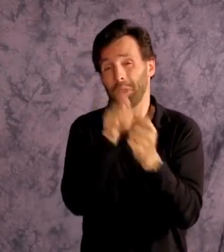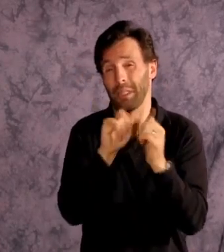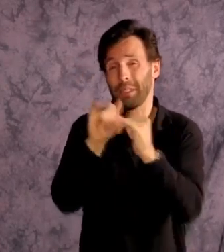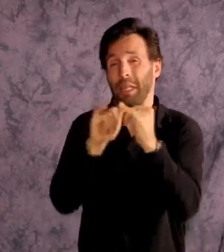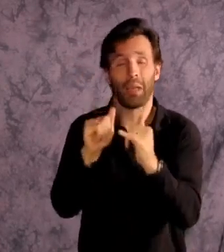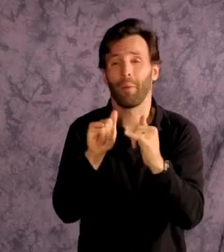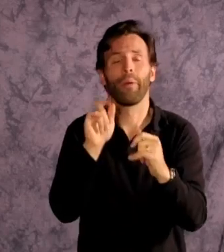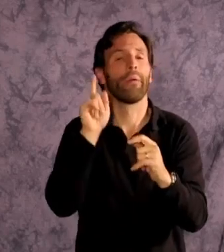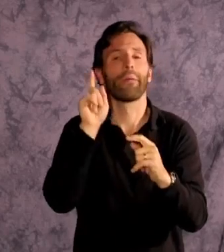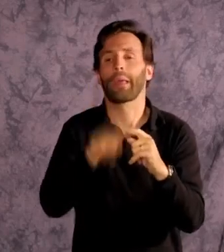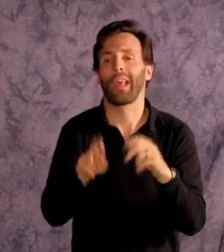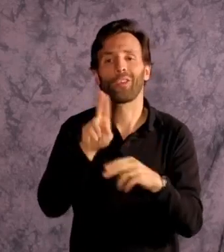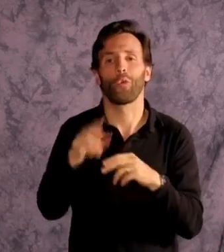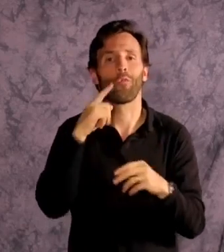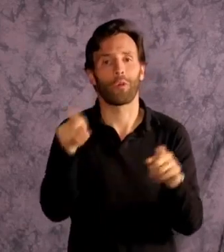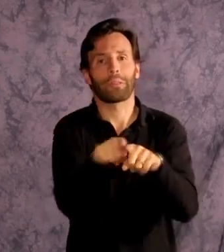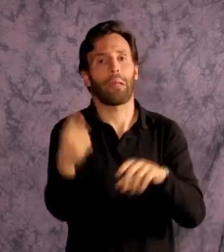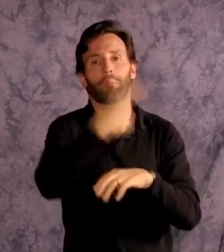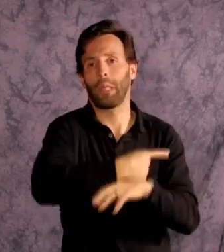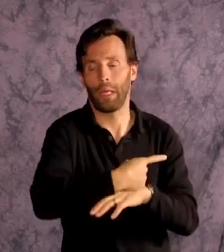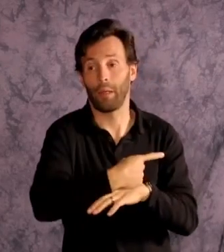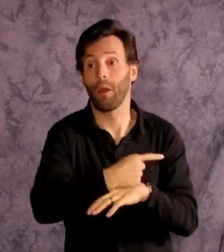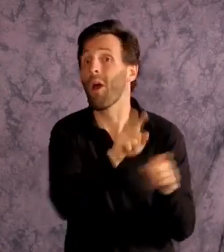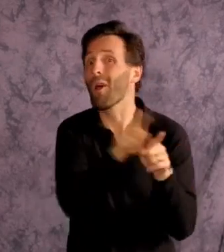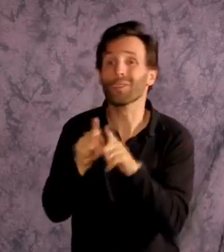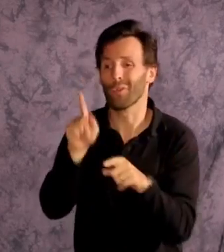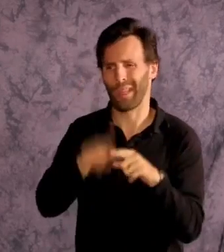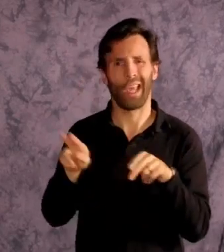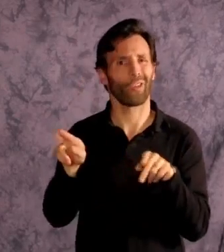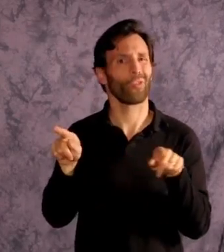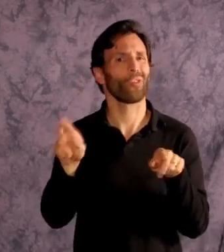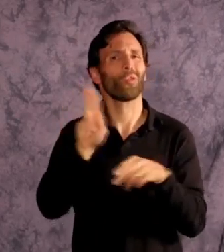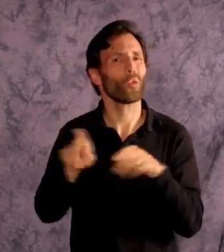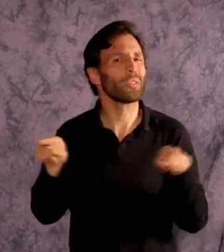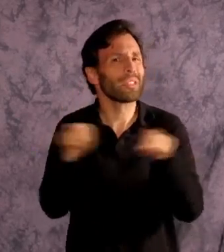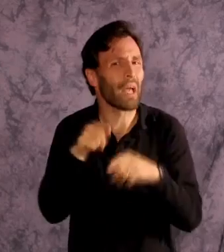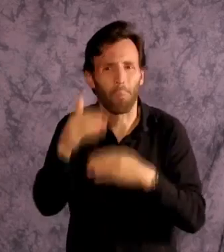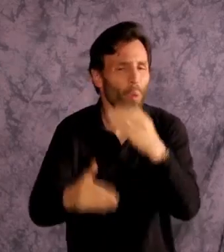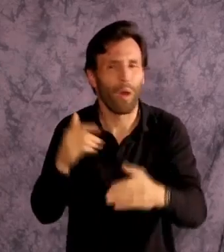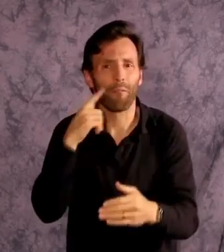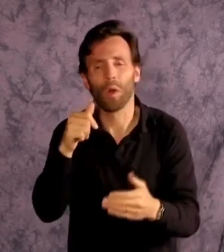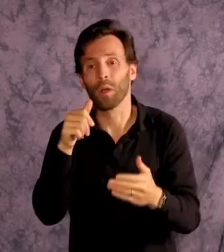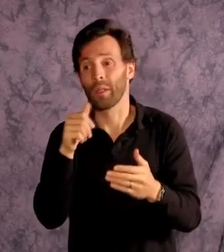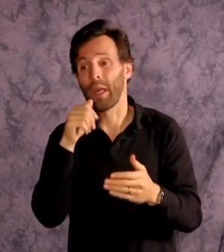The same lack of "substantially equivalent" procedures